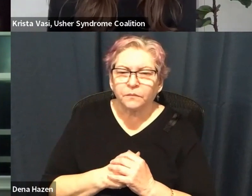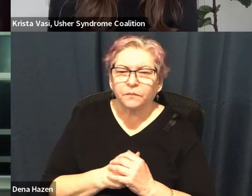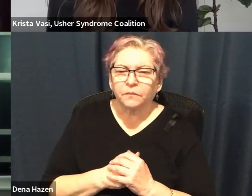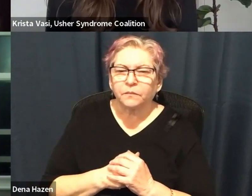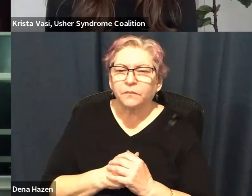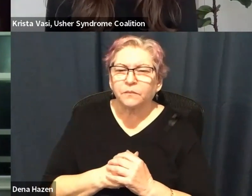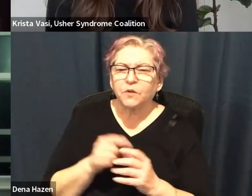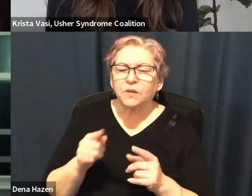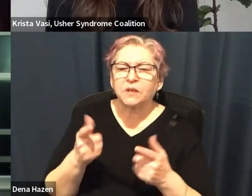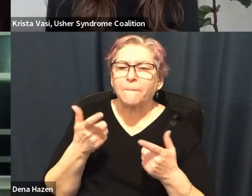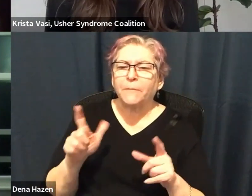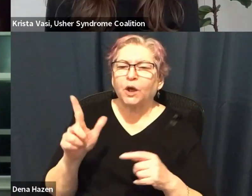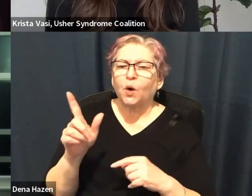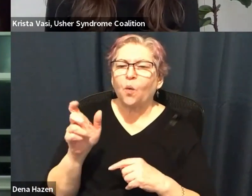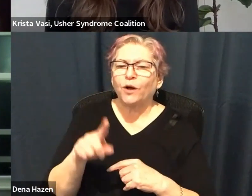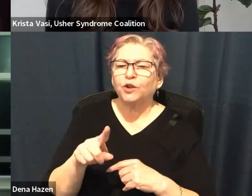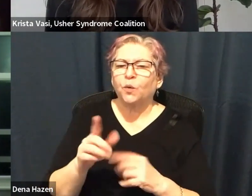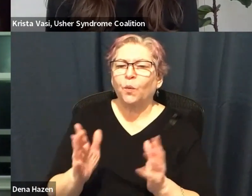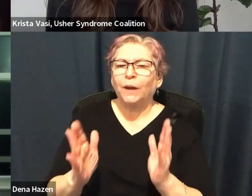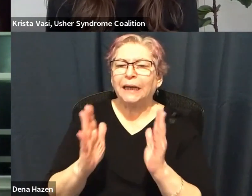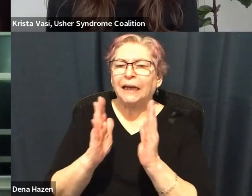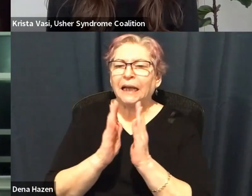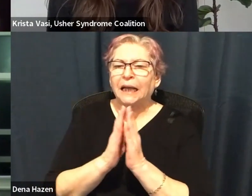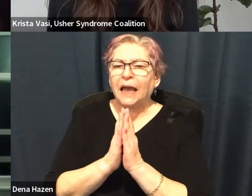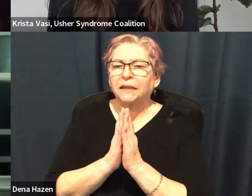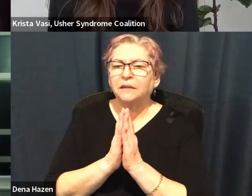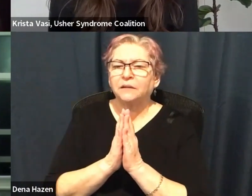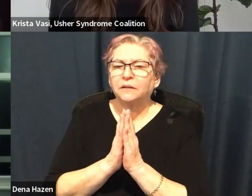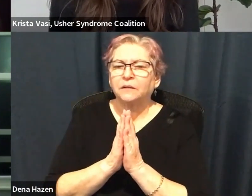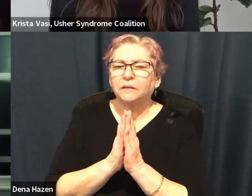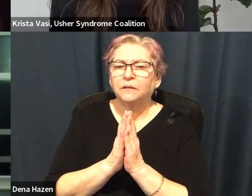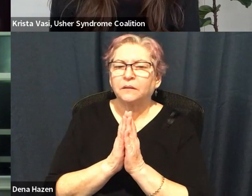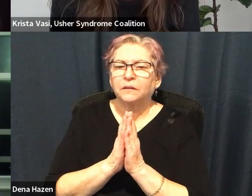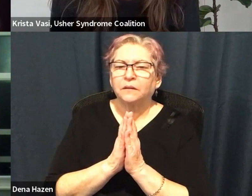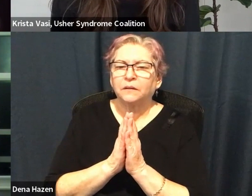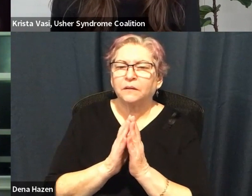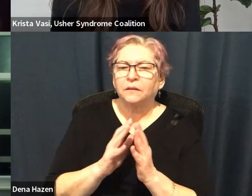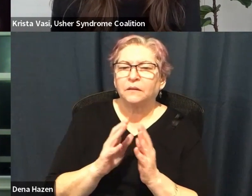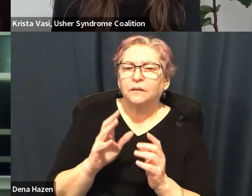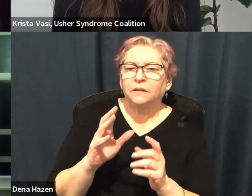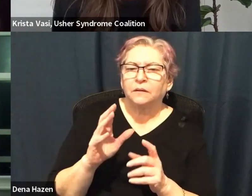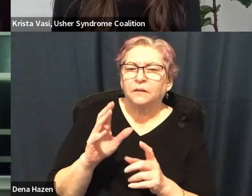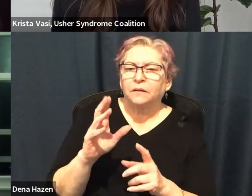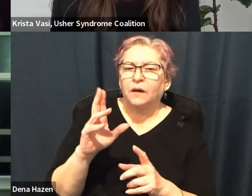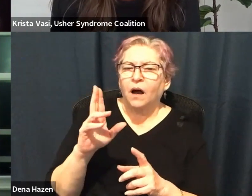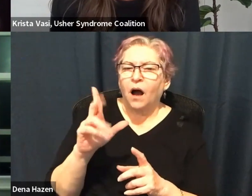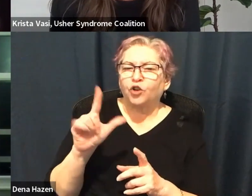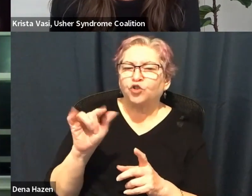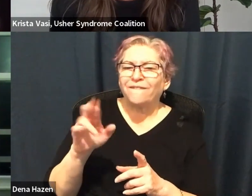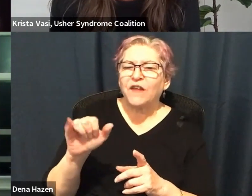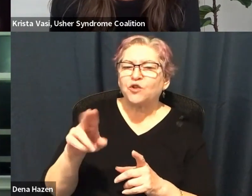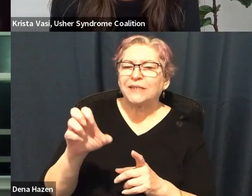as I'm sure you can imagine at the moment, the ultevursen in clinical development is just too early for us to begin